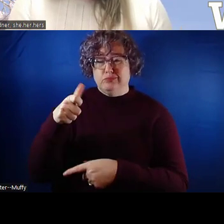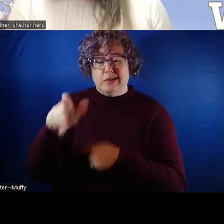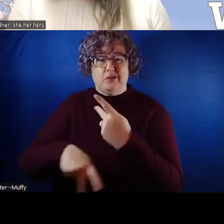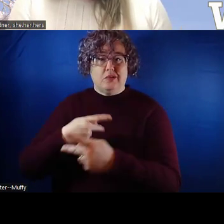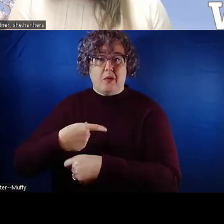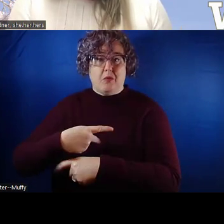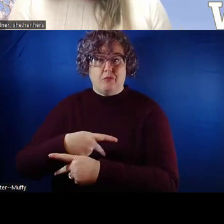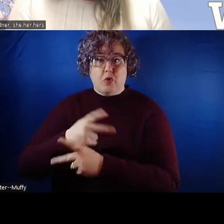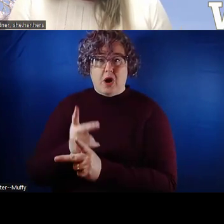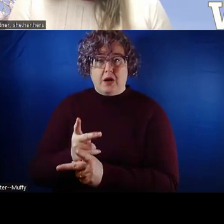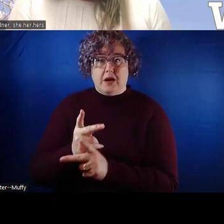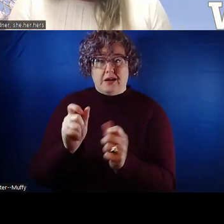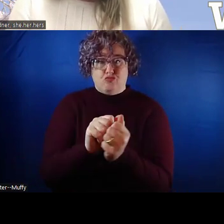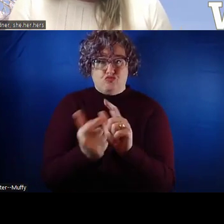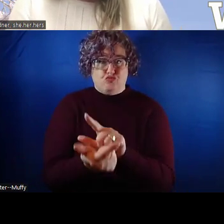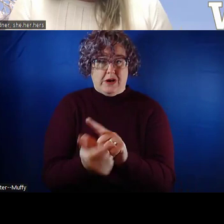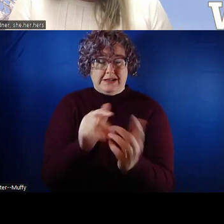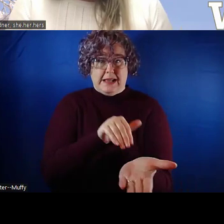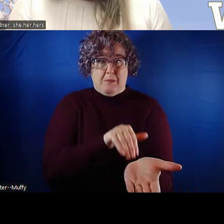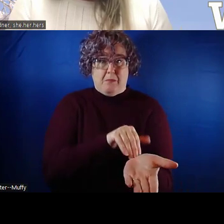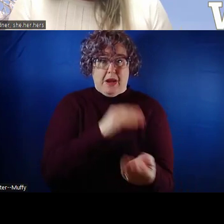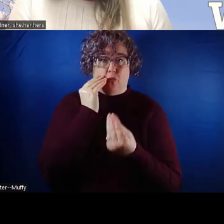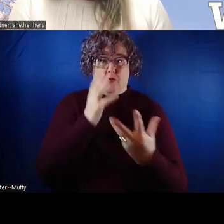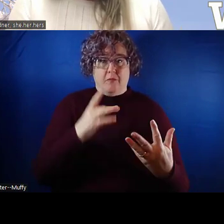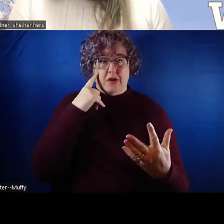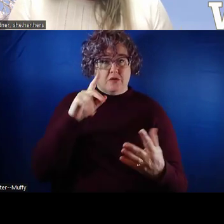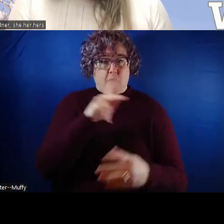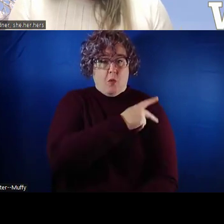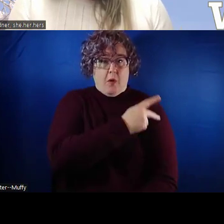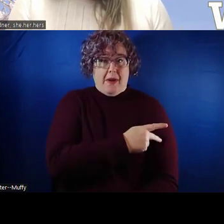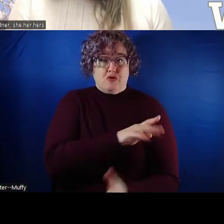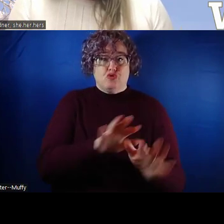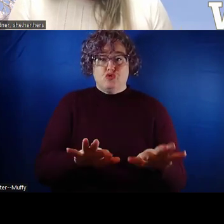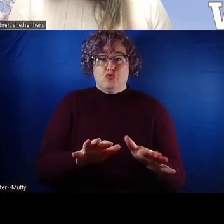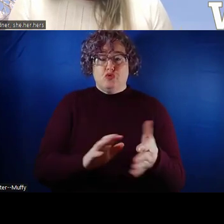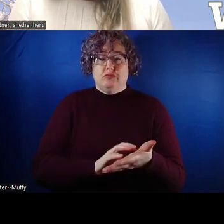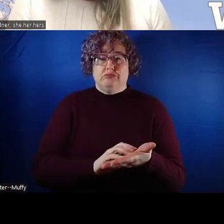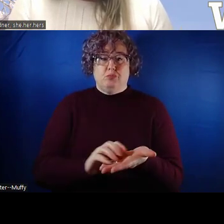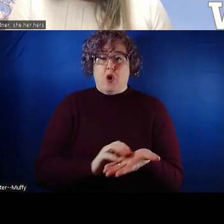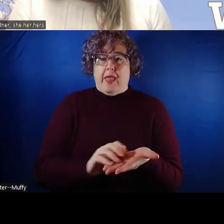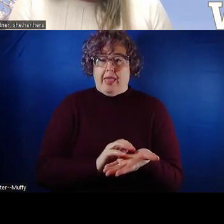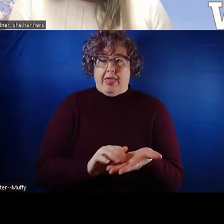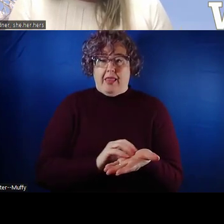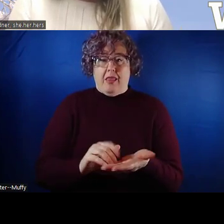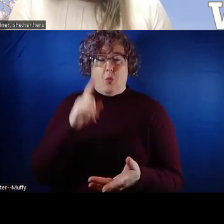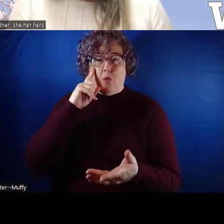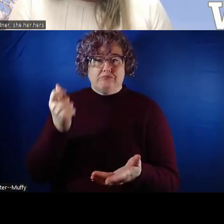that translate medical information for patient to braille or for a sight-impaired patient,